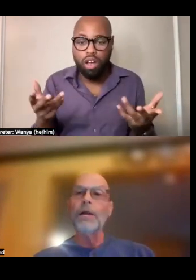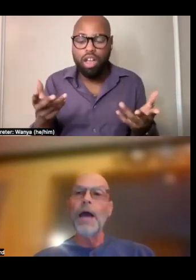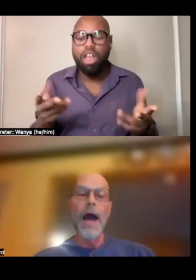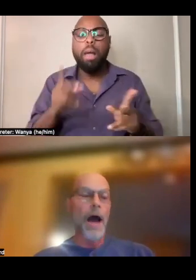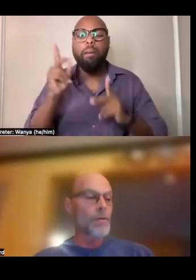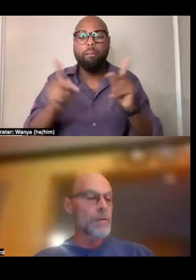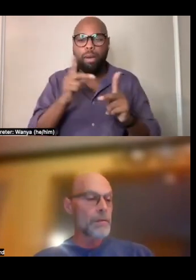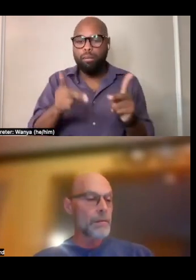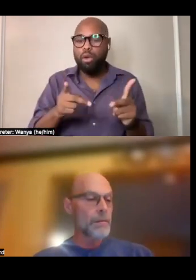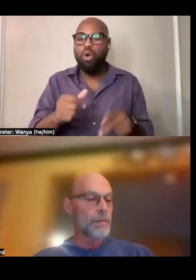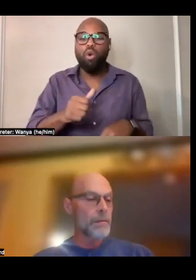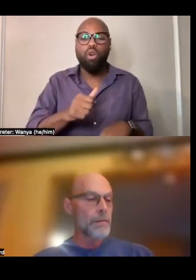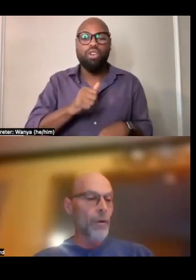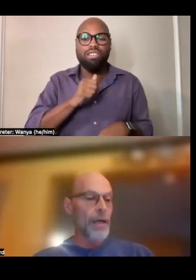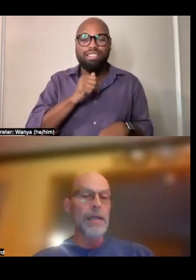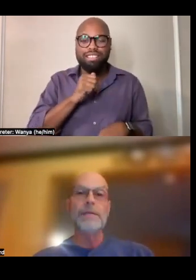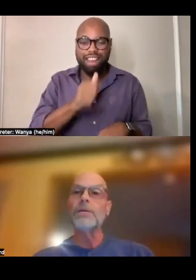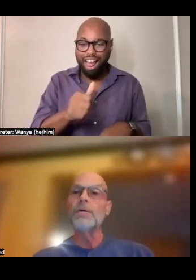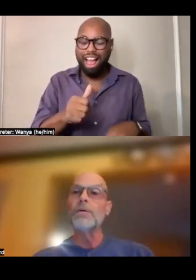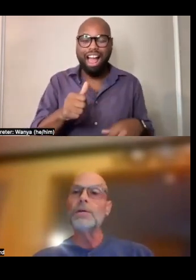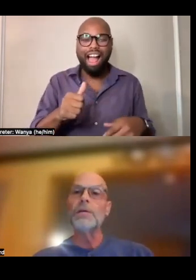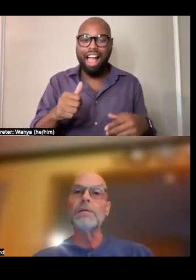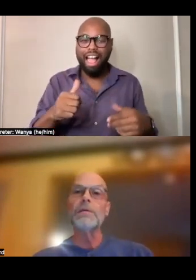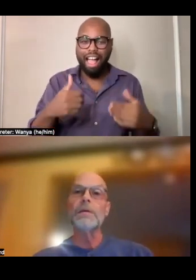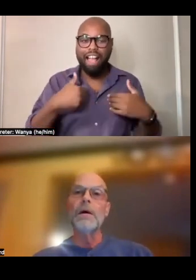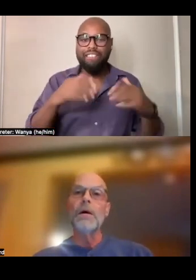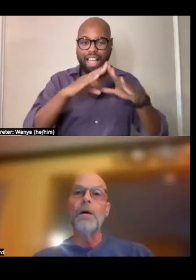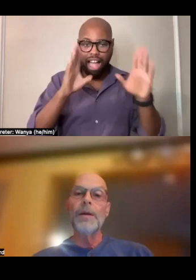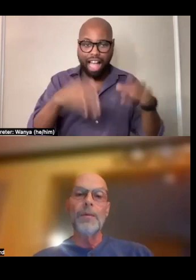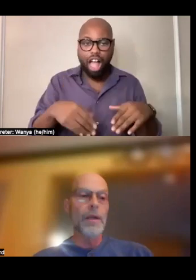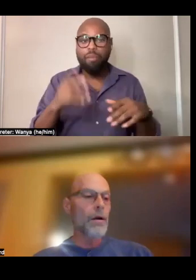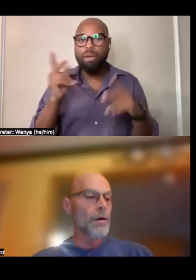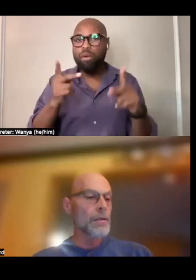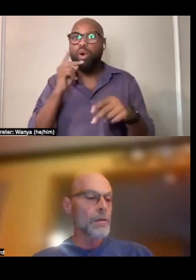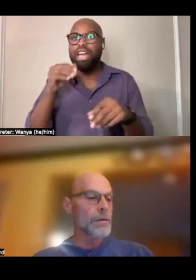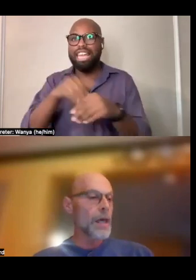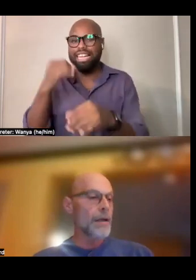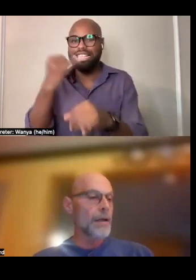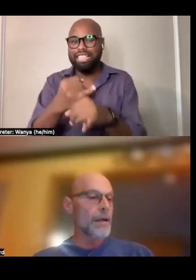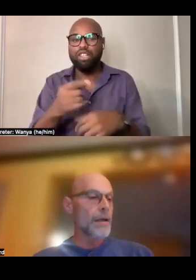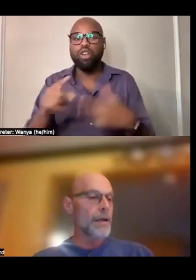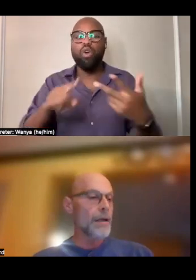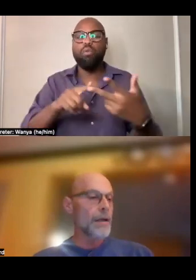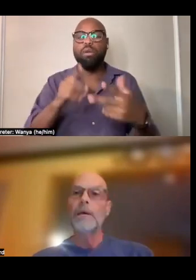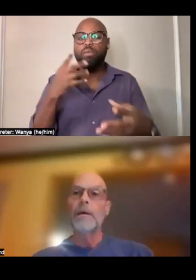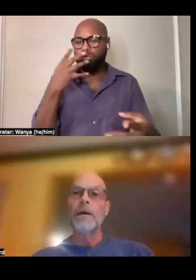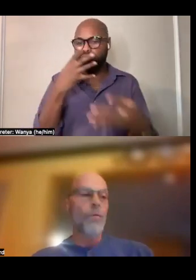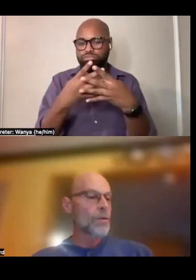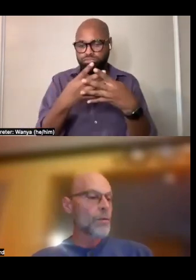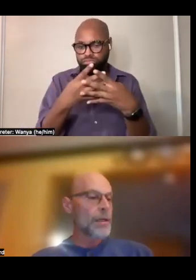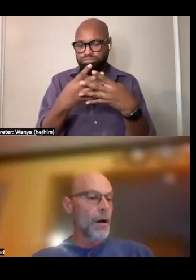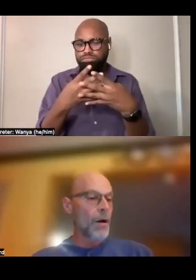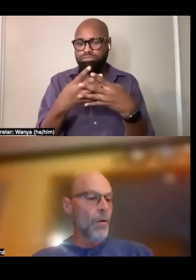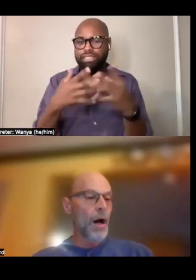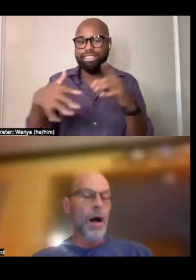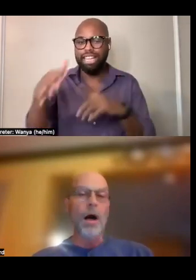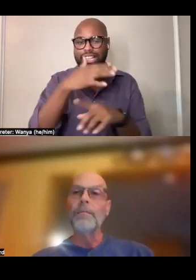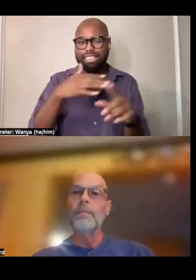unhoused, people in institutions or people in carceral settings. Which we know.